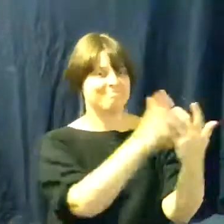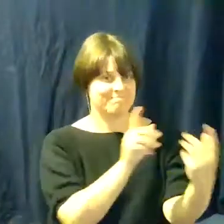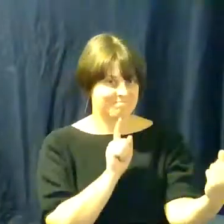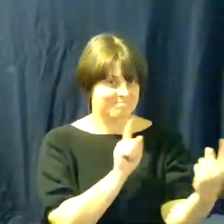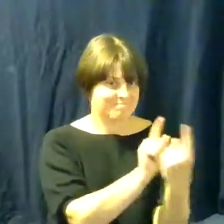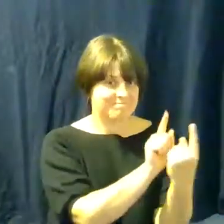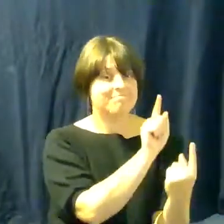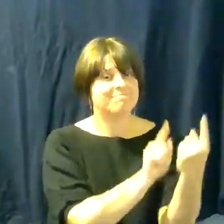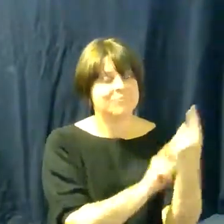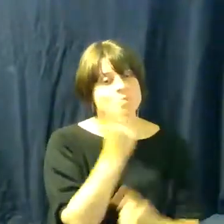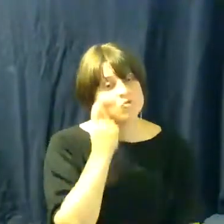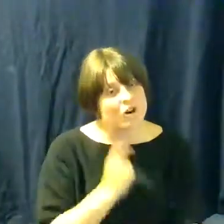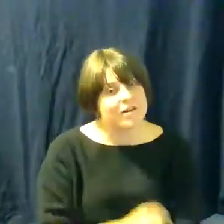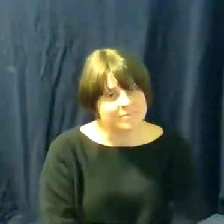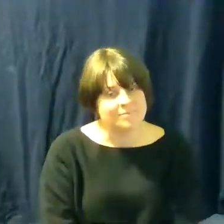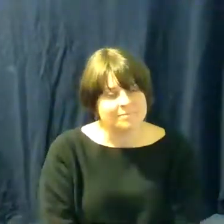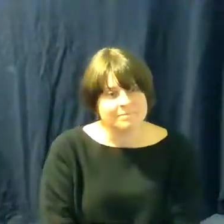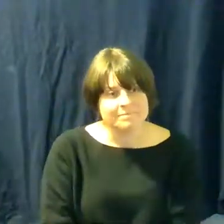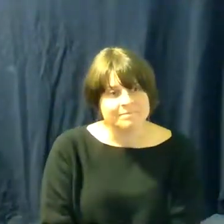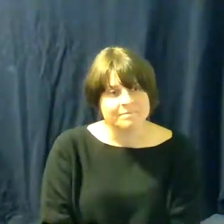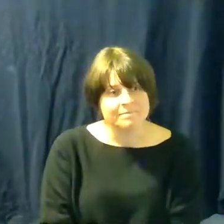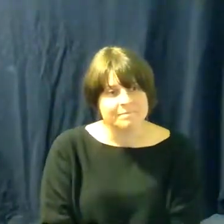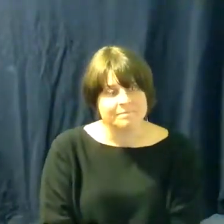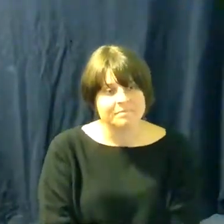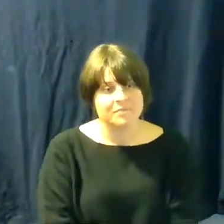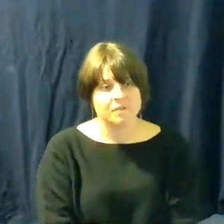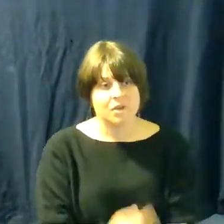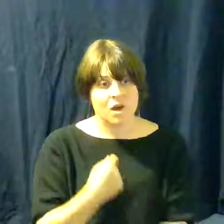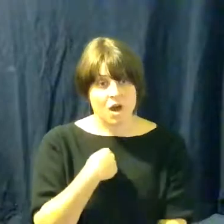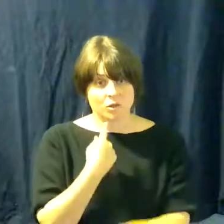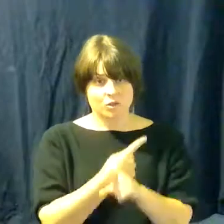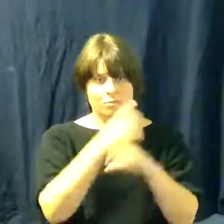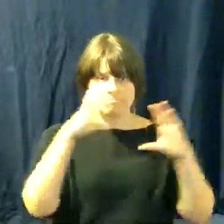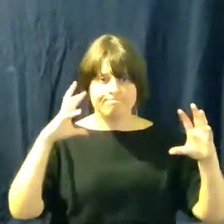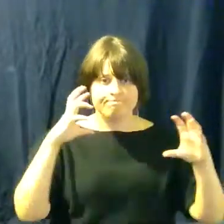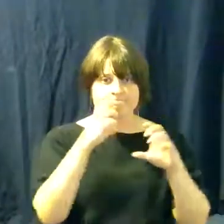you want in a mentor and then start looking for someone with those attributes and work to finding someone to match you with